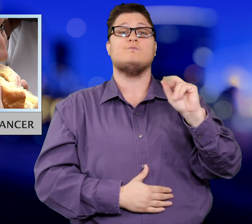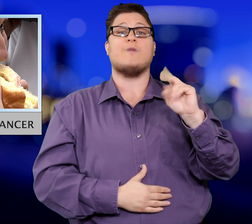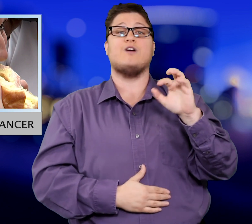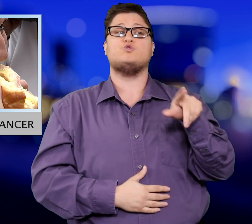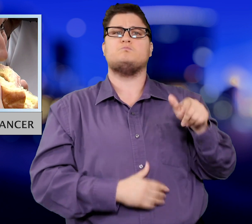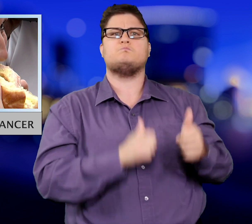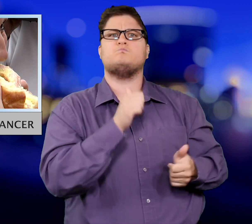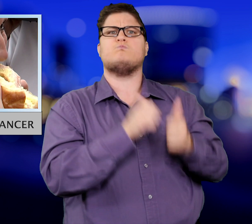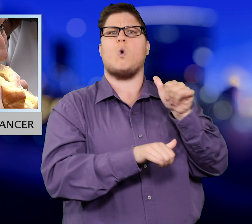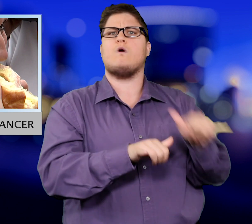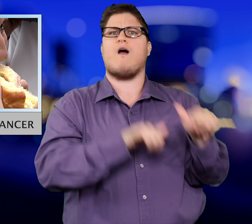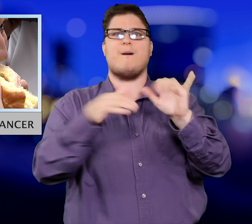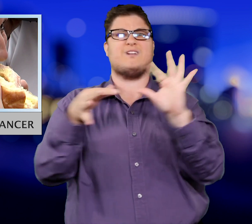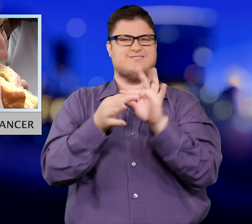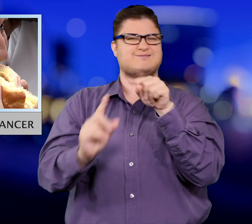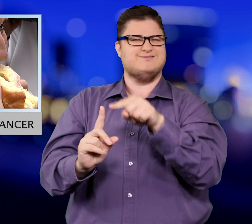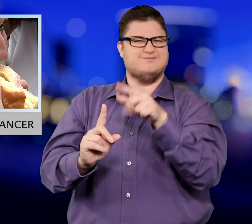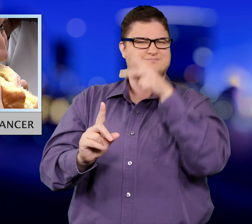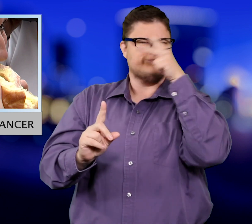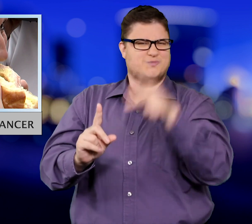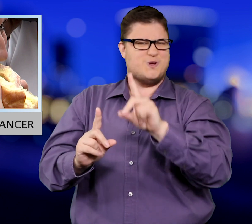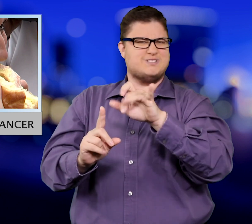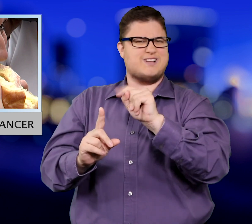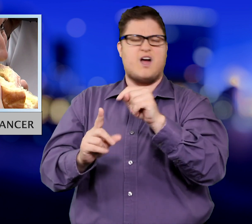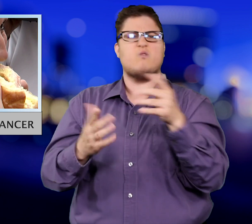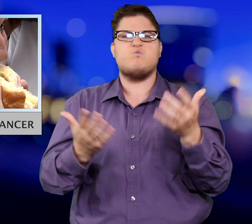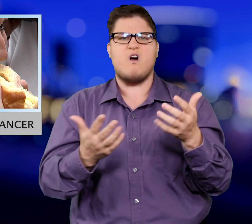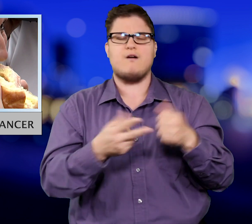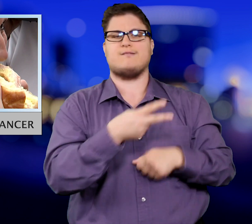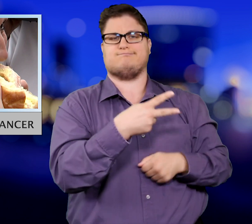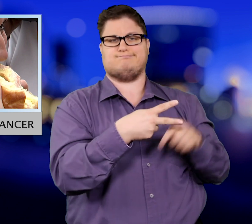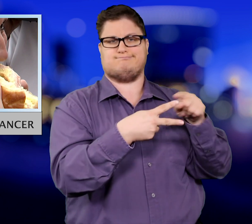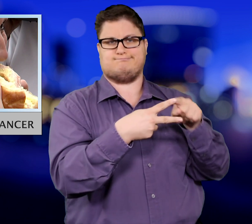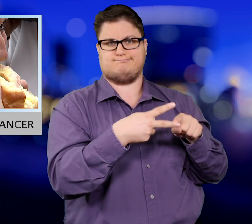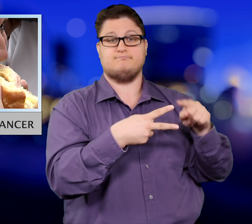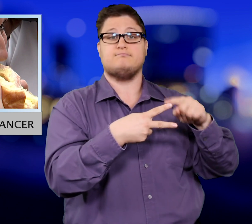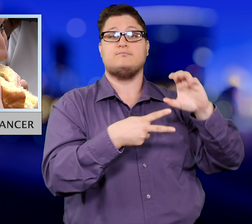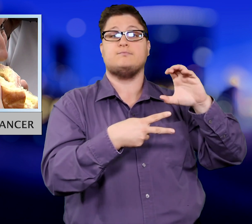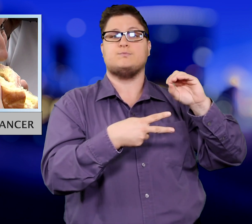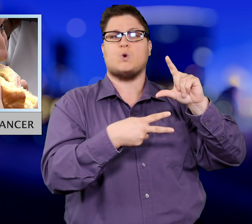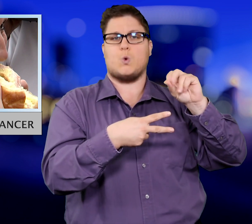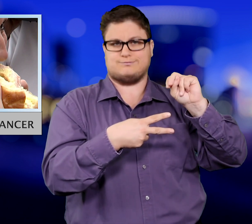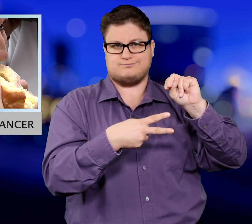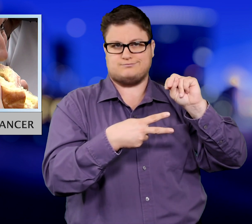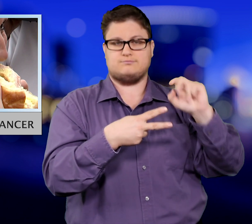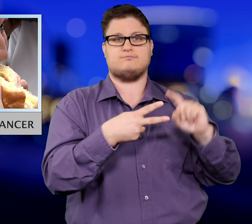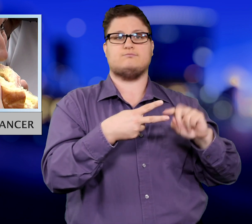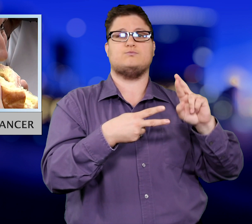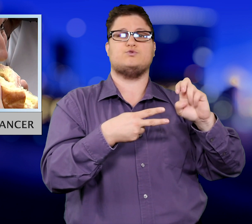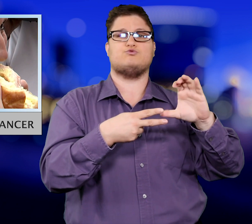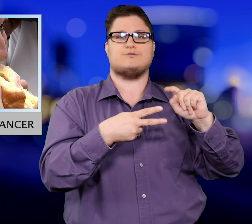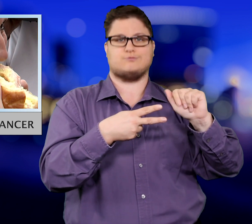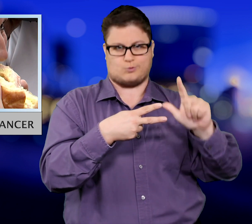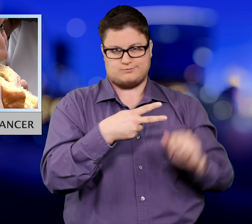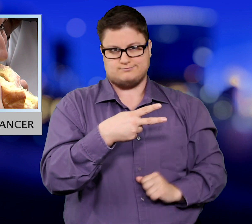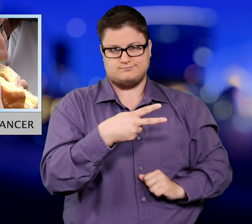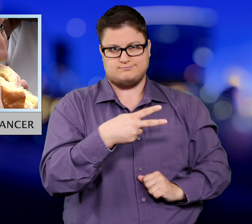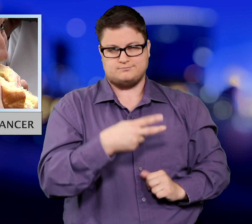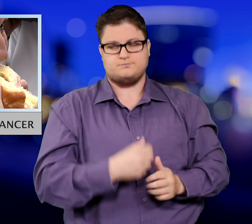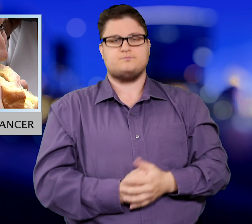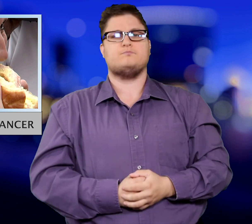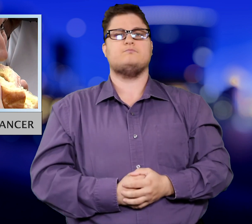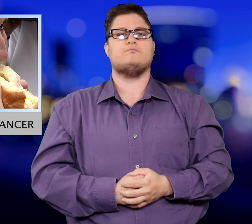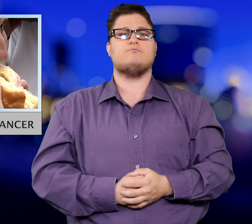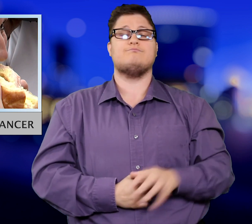Colon and rectal cancers are the most common linked to poor diet.